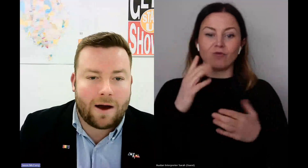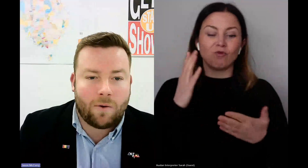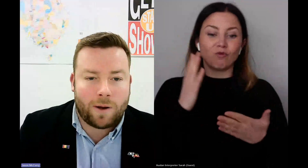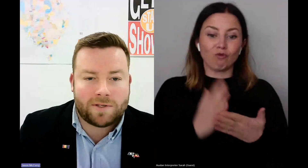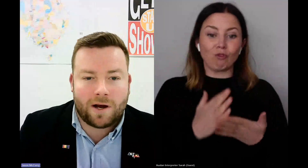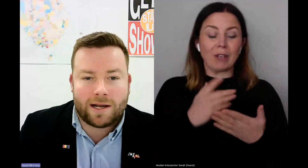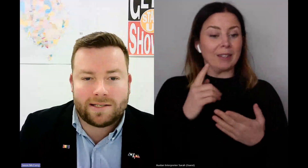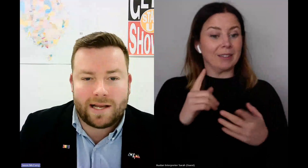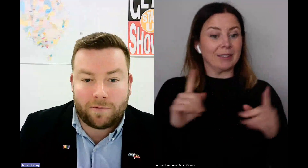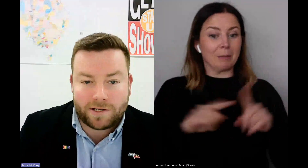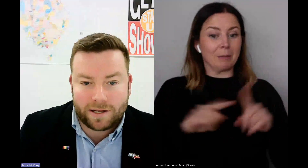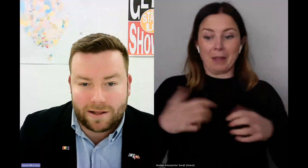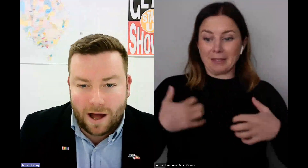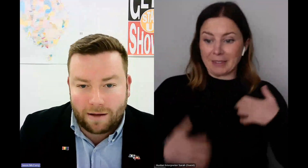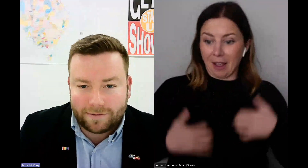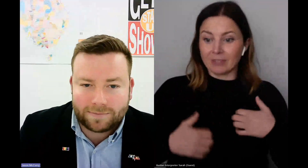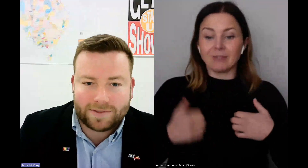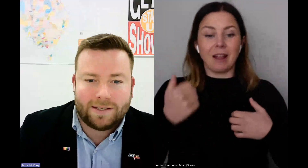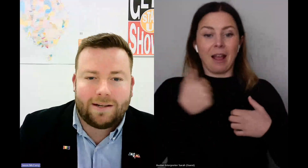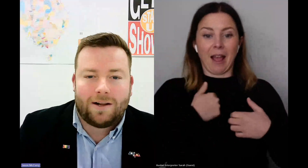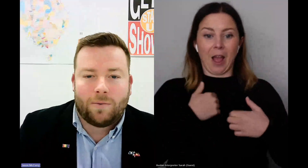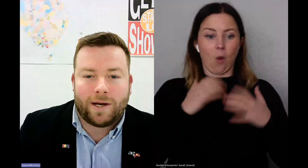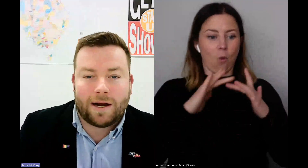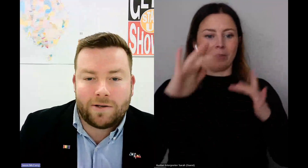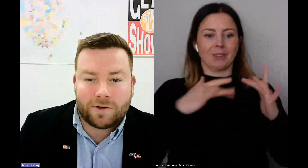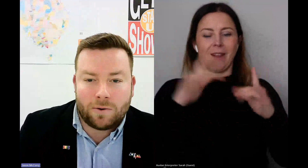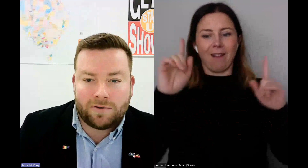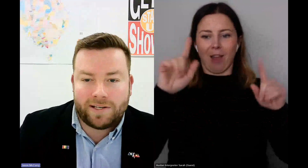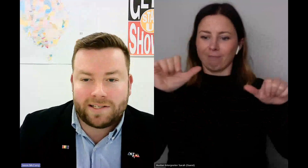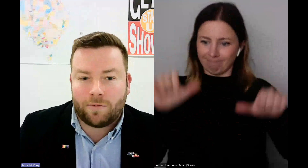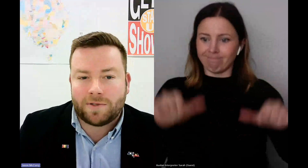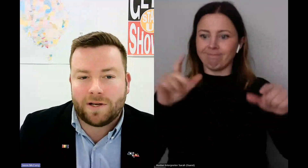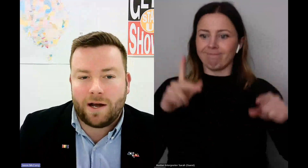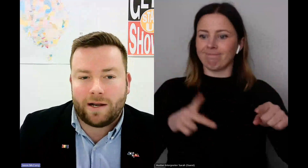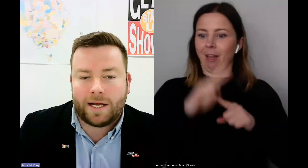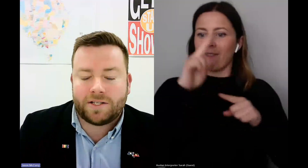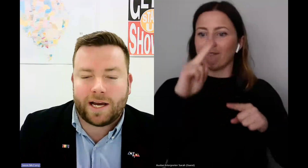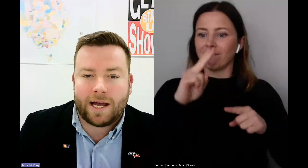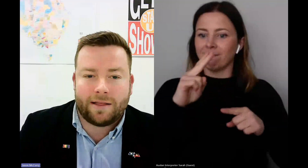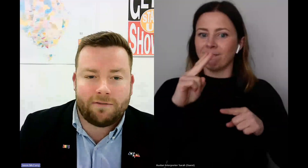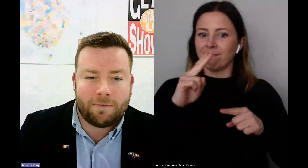our website is now officially live. We encourage you all to visit the website and check out the